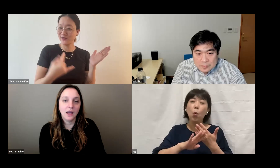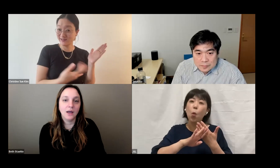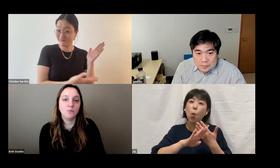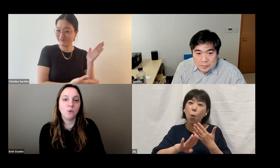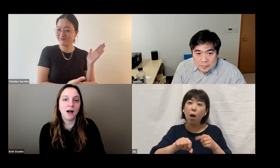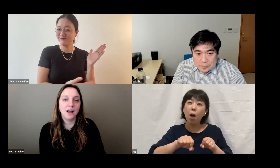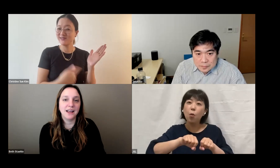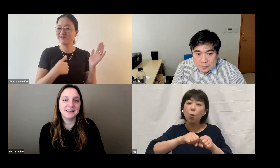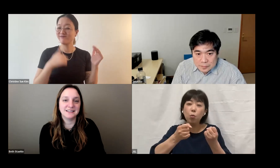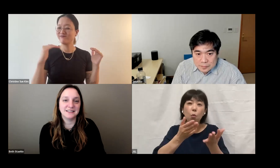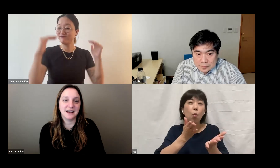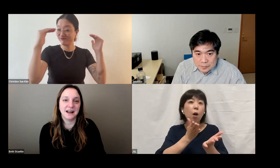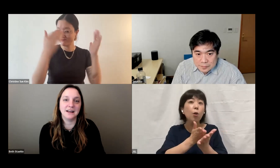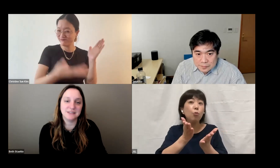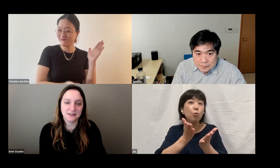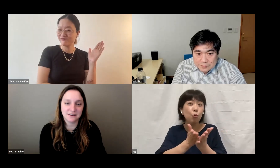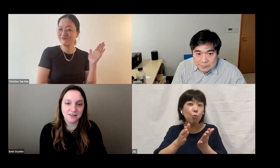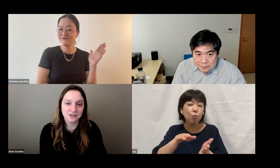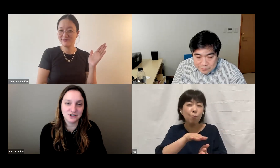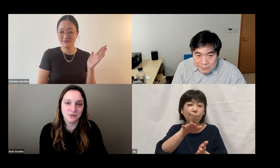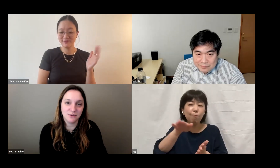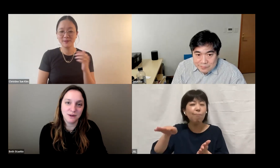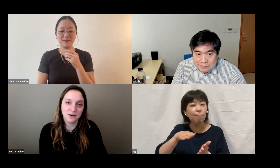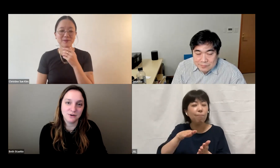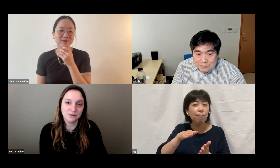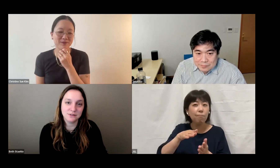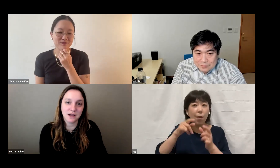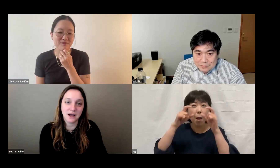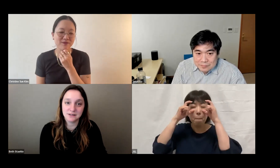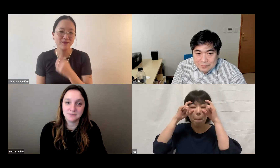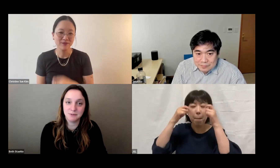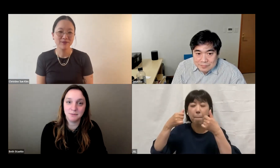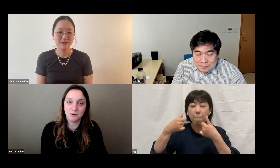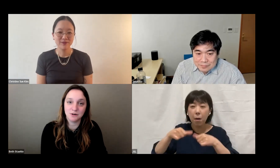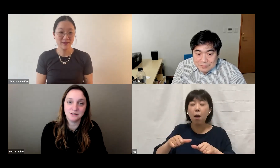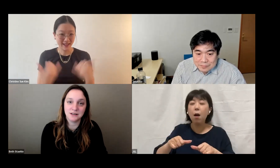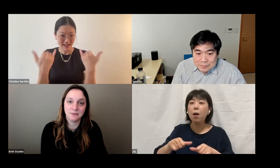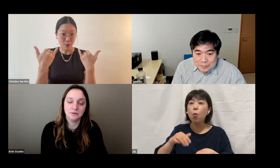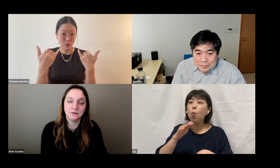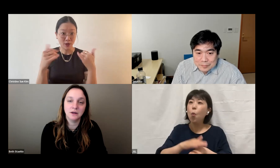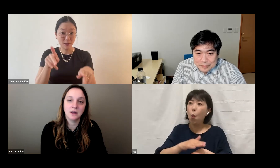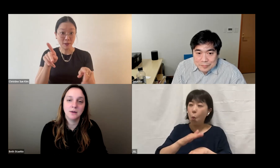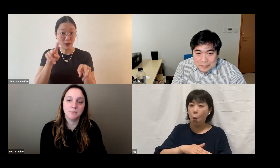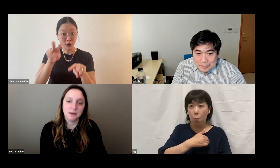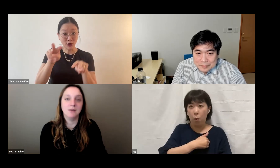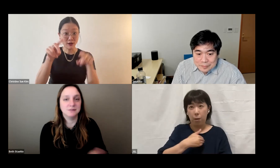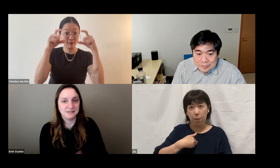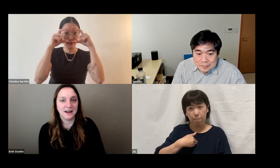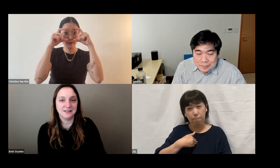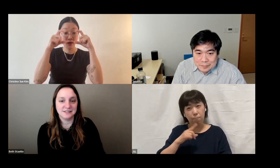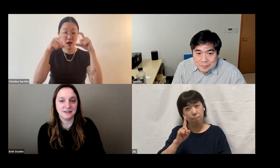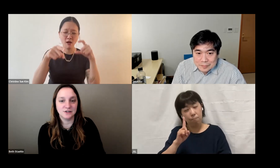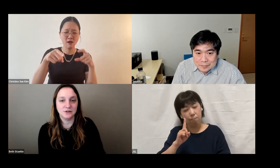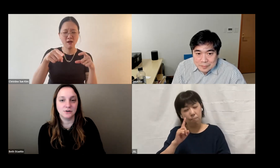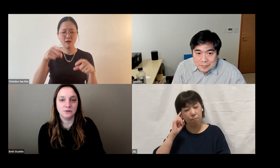And why isn't it that any technology we use as people who are disabled become a status thing too?